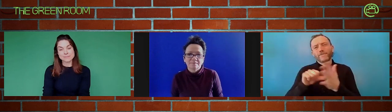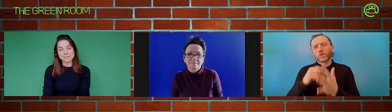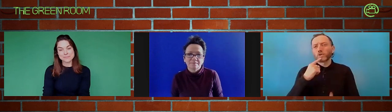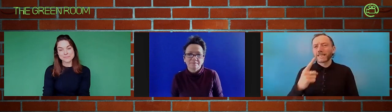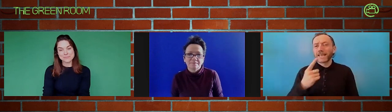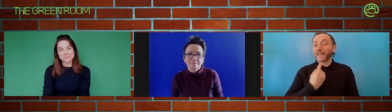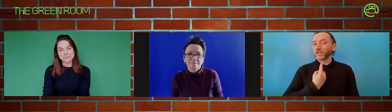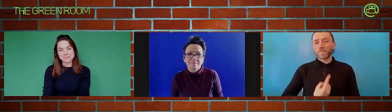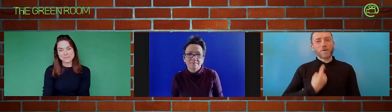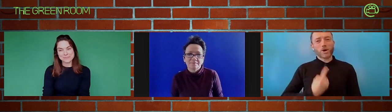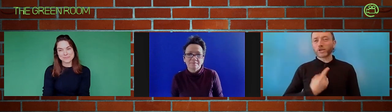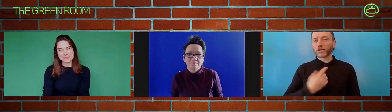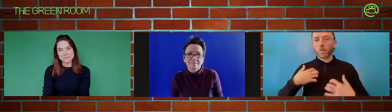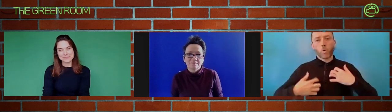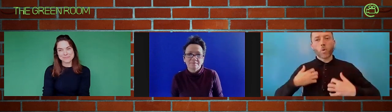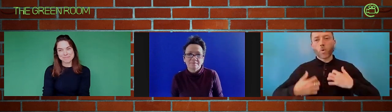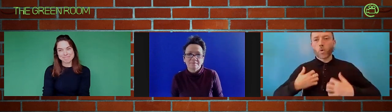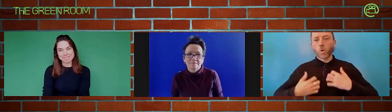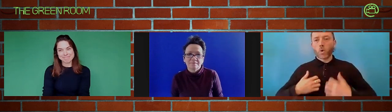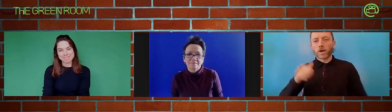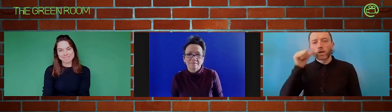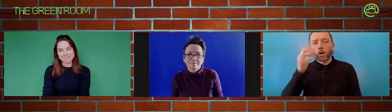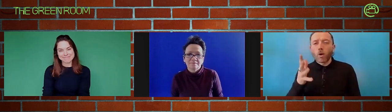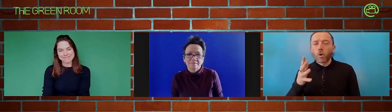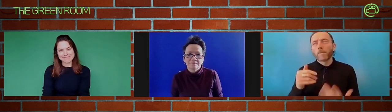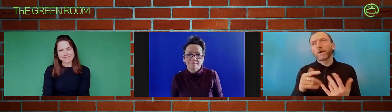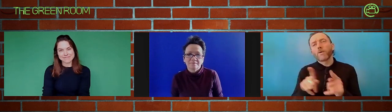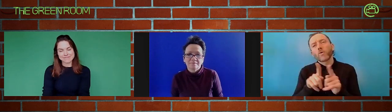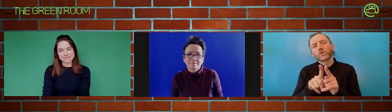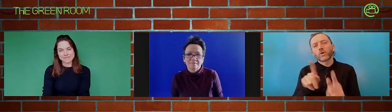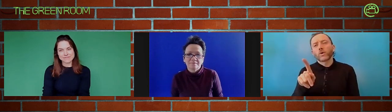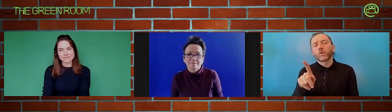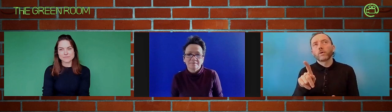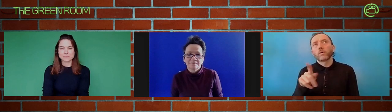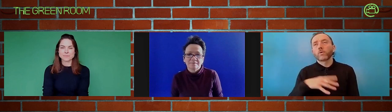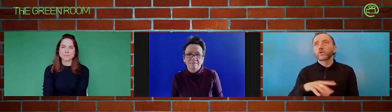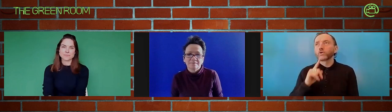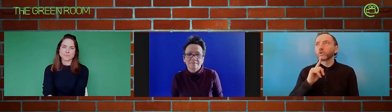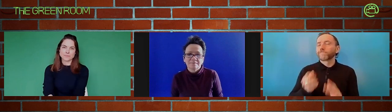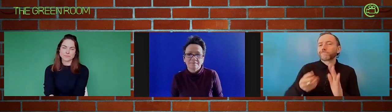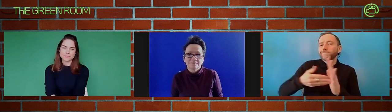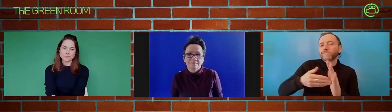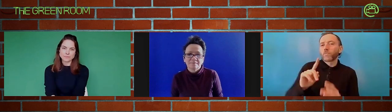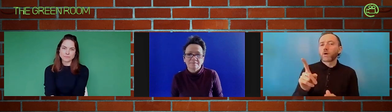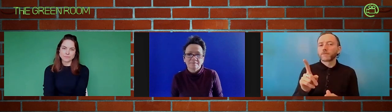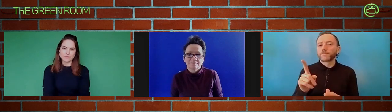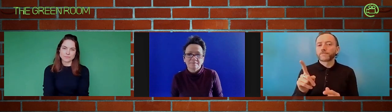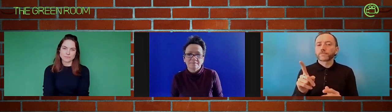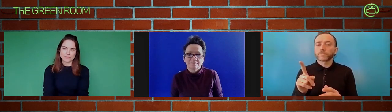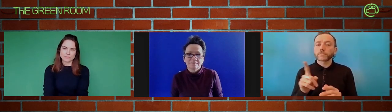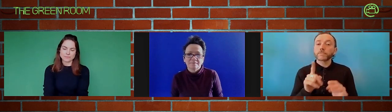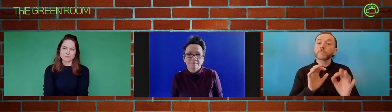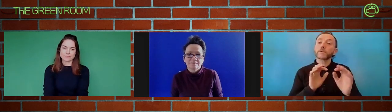But I think also you know that what I also want to say is that performance interpreting is one thing